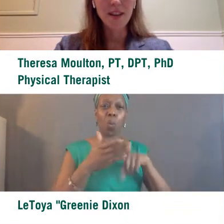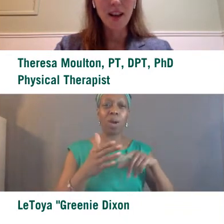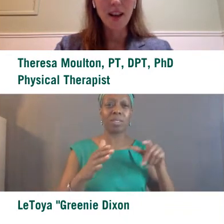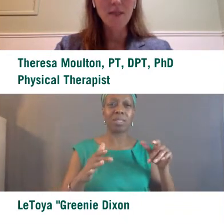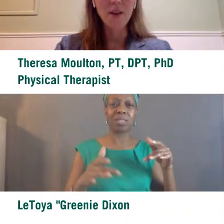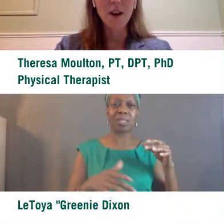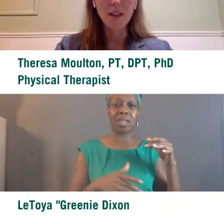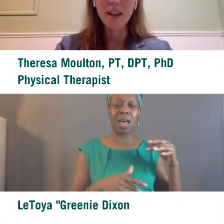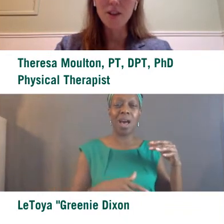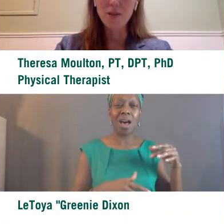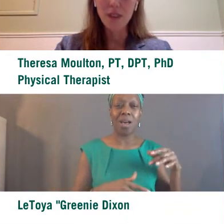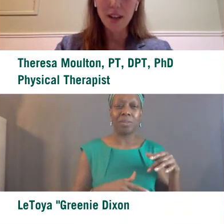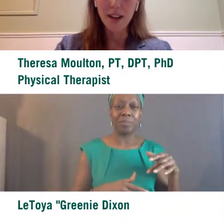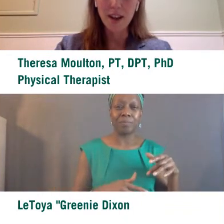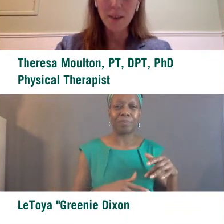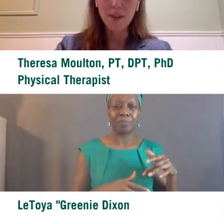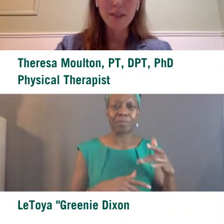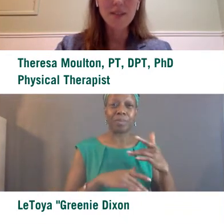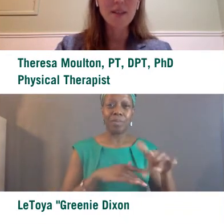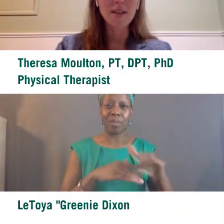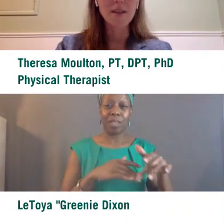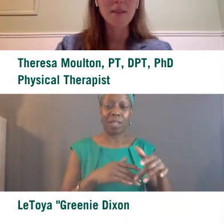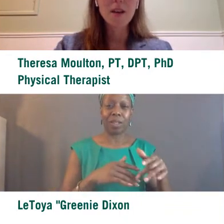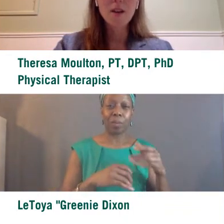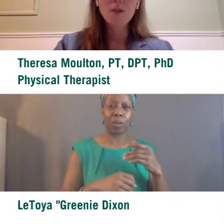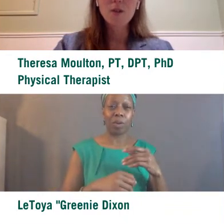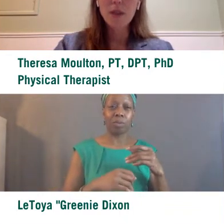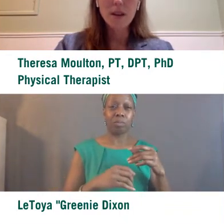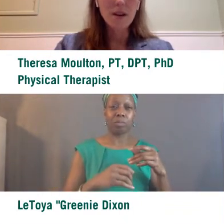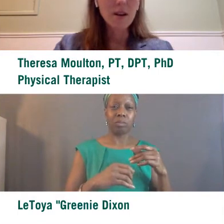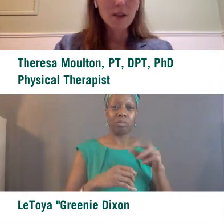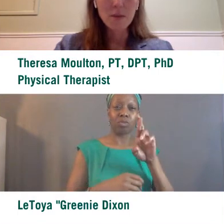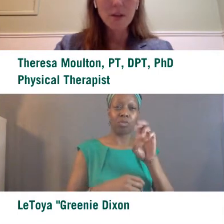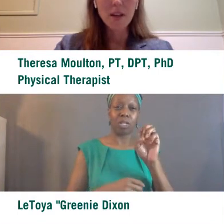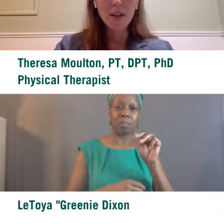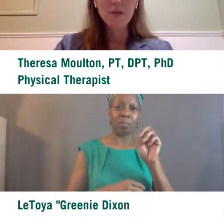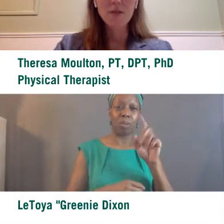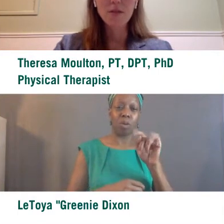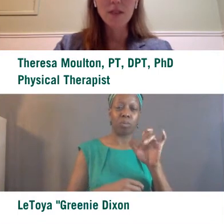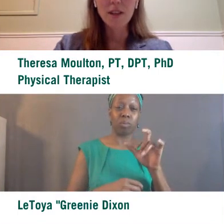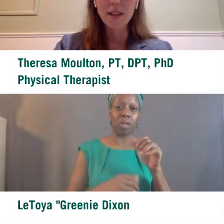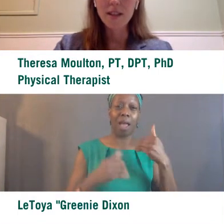that have online training options. So in our community, I know the Great Lakes